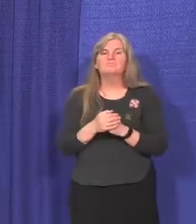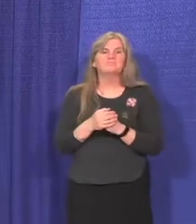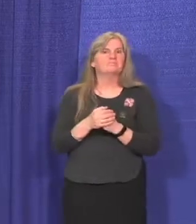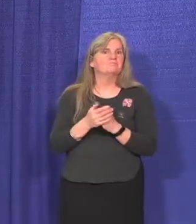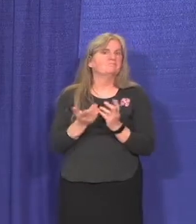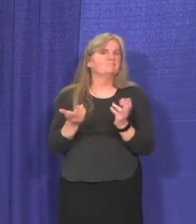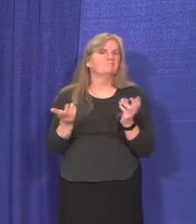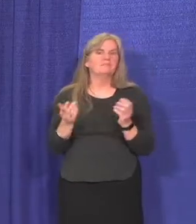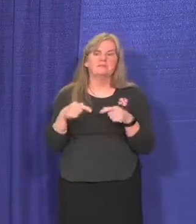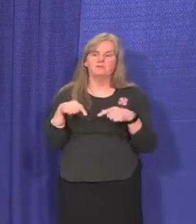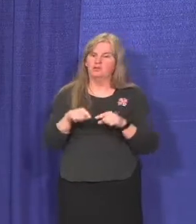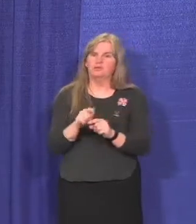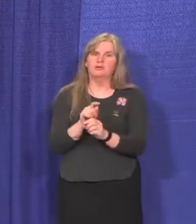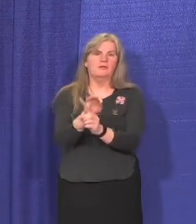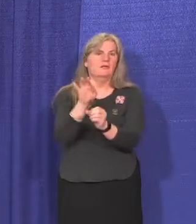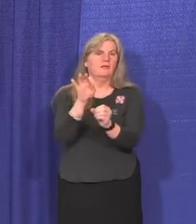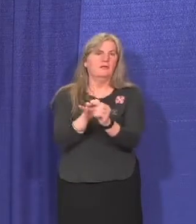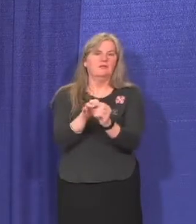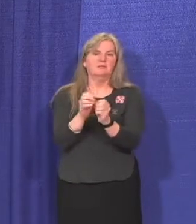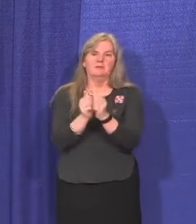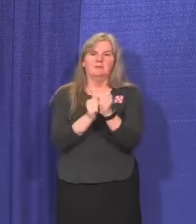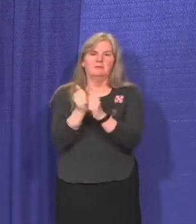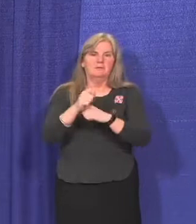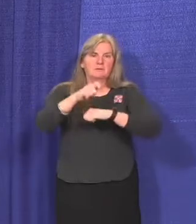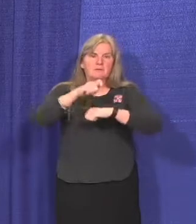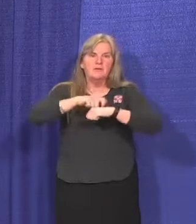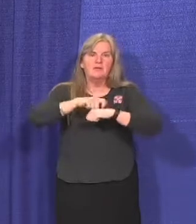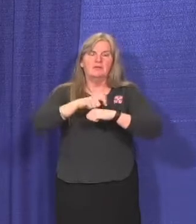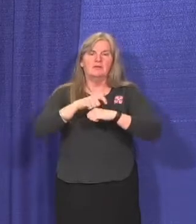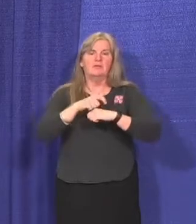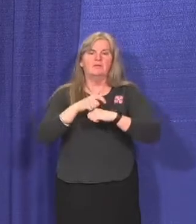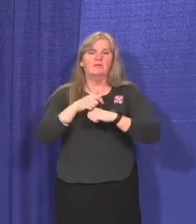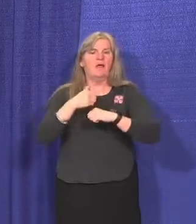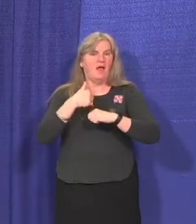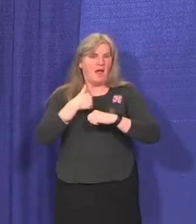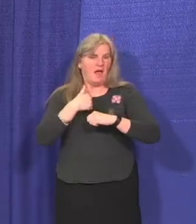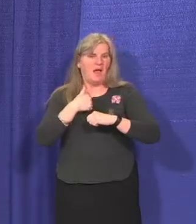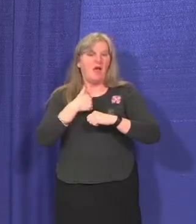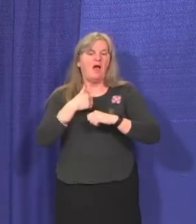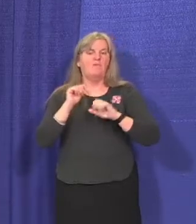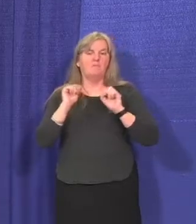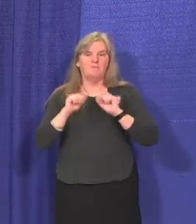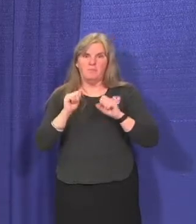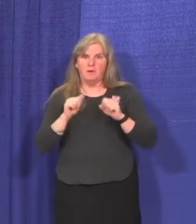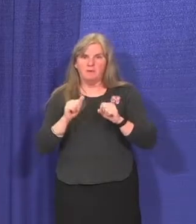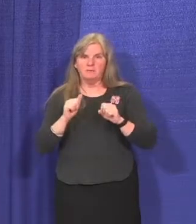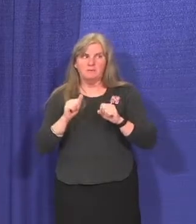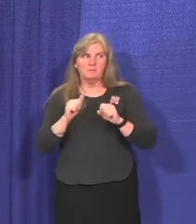various pressure to go back in the budget has not passed so how can the government manage a